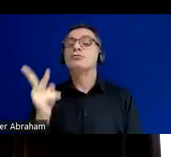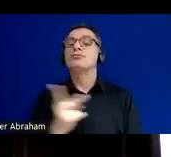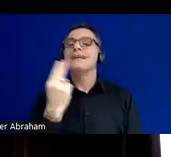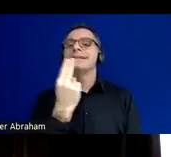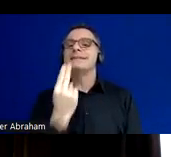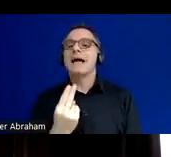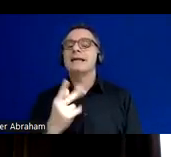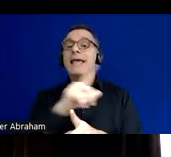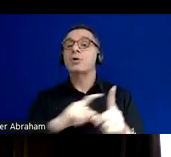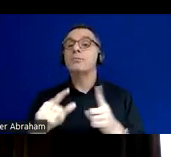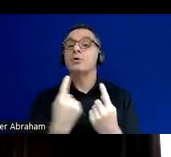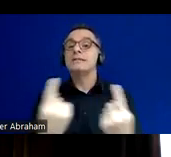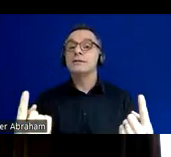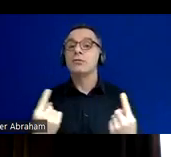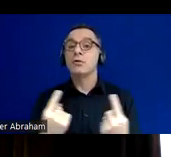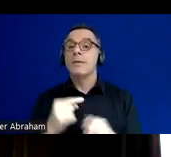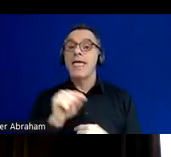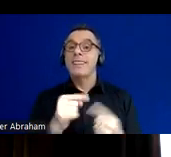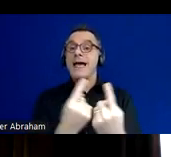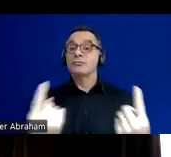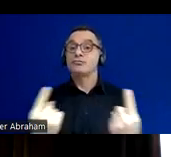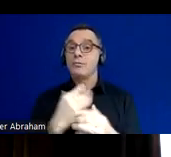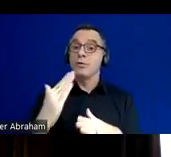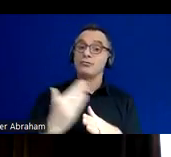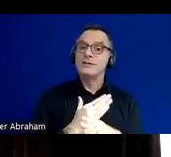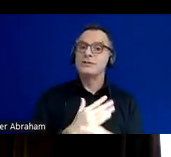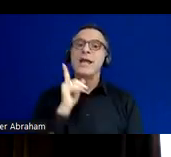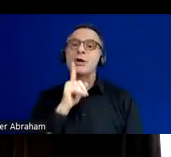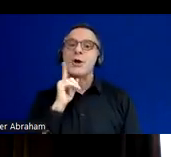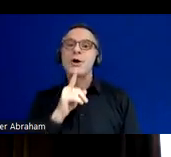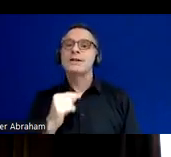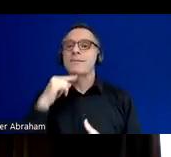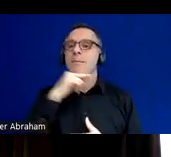the Community Room was originally the girls and boys reading room in Bridgeton Public Library and